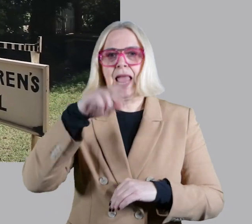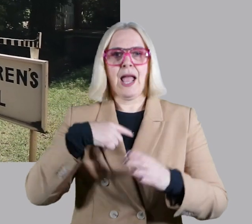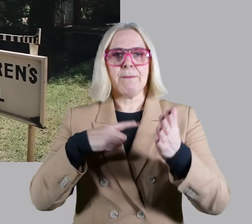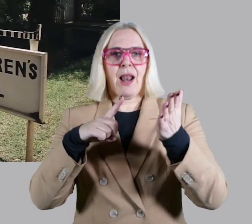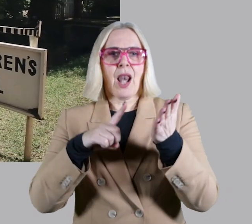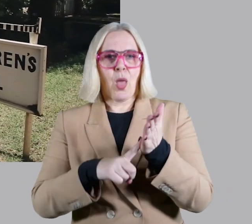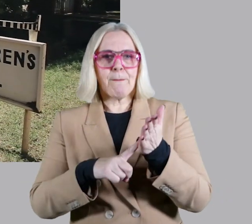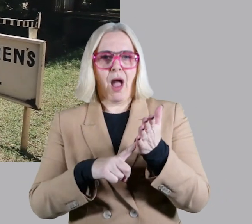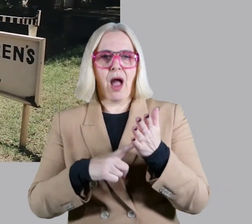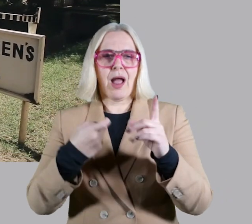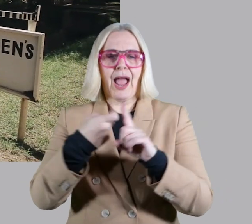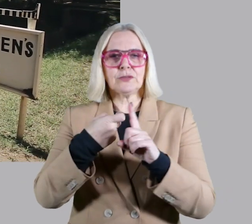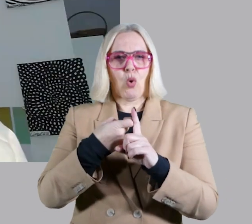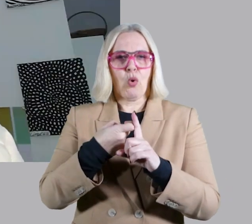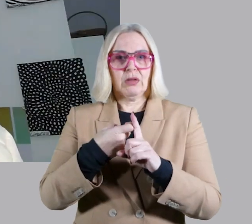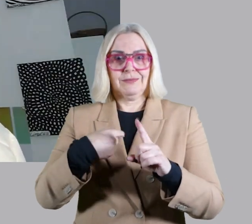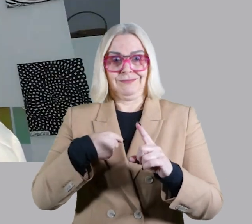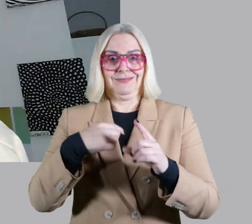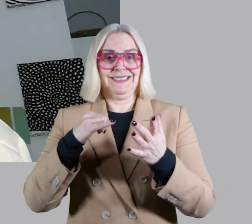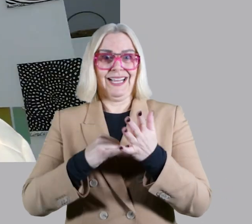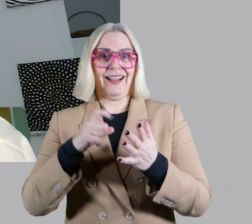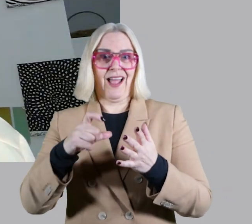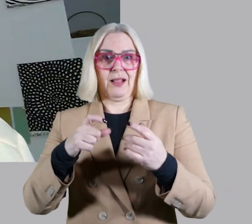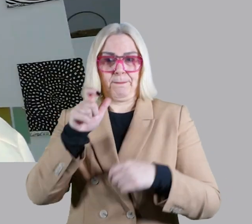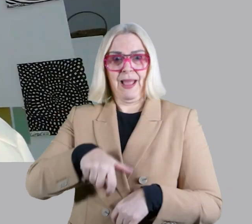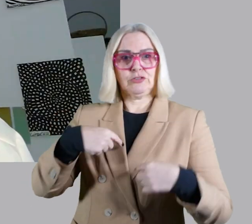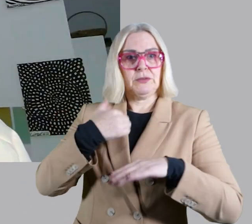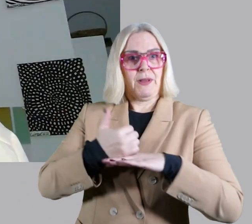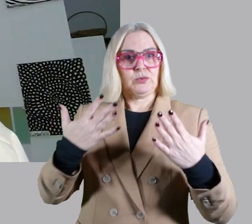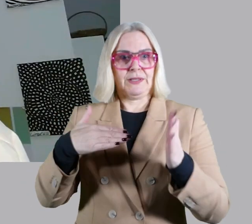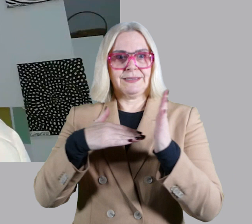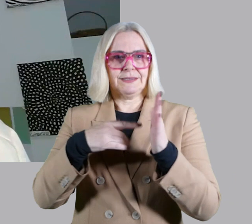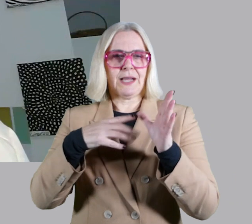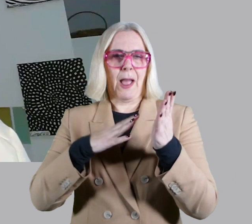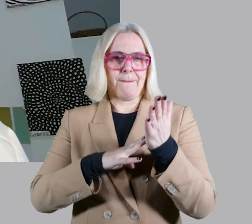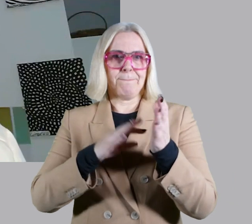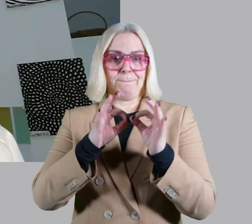My name is Lwimba Kasongo and I'm a sickle cell patient based in Zambia.